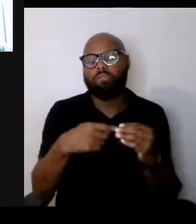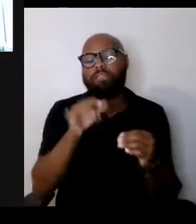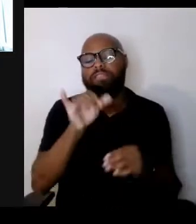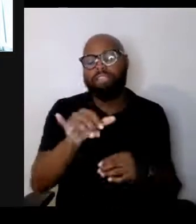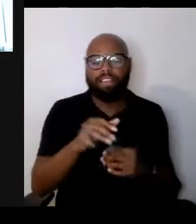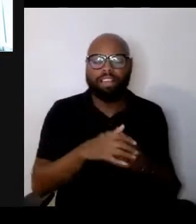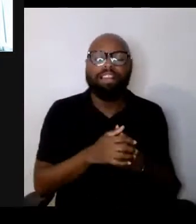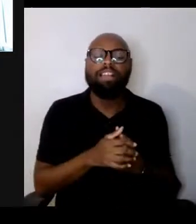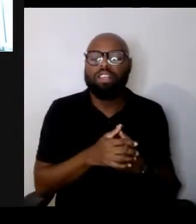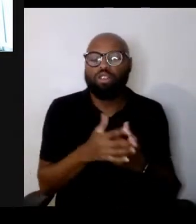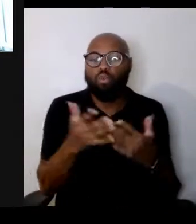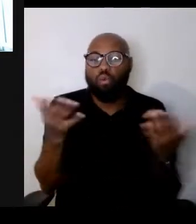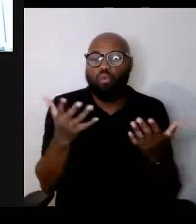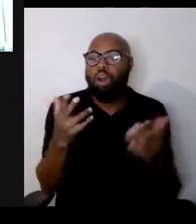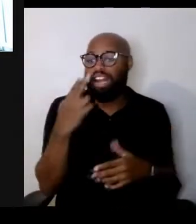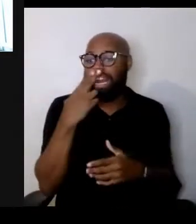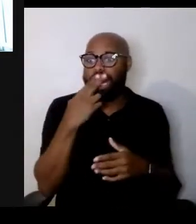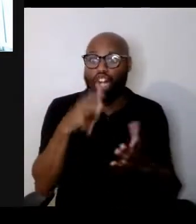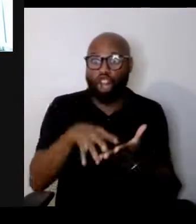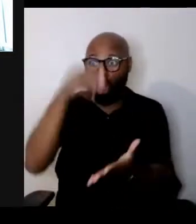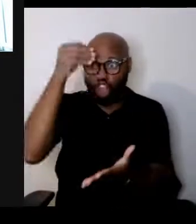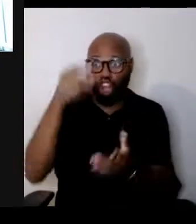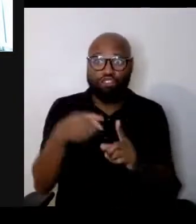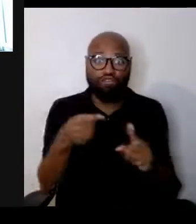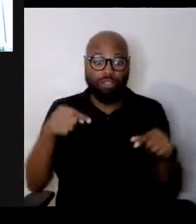learned from what this country was doing